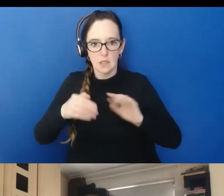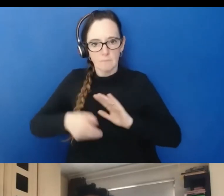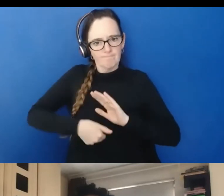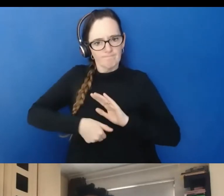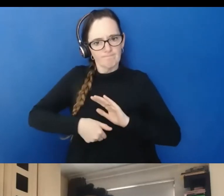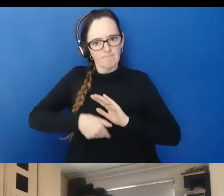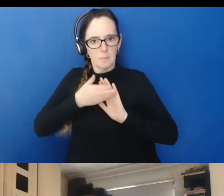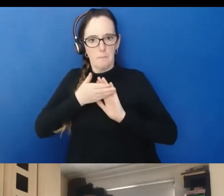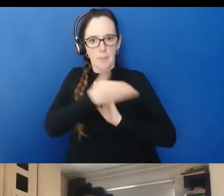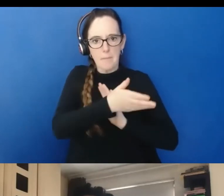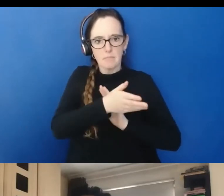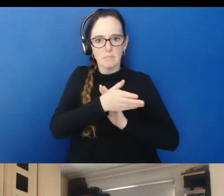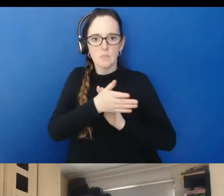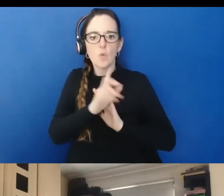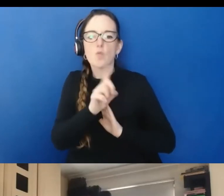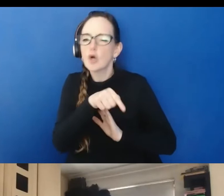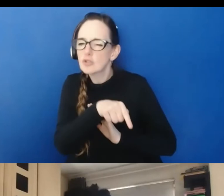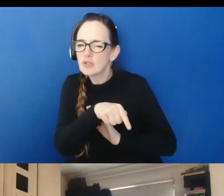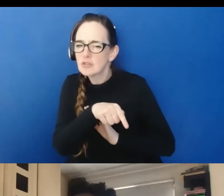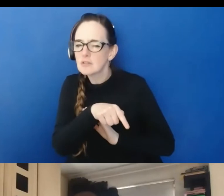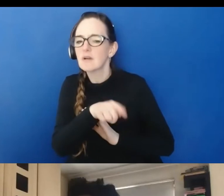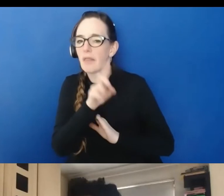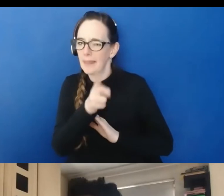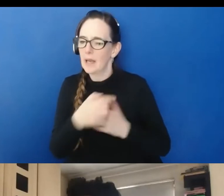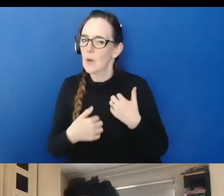and what we lean into. And in organisations who would have to go